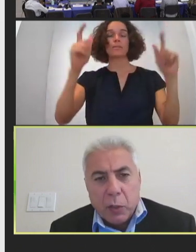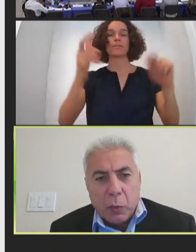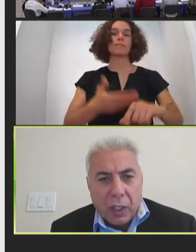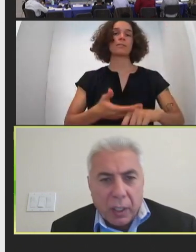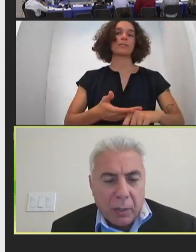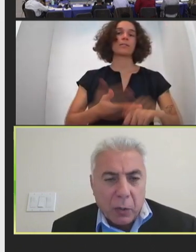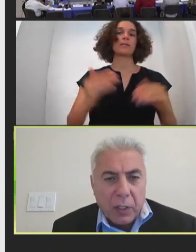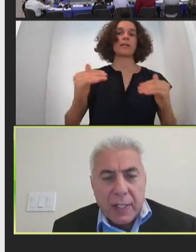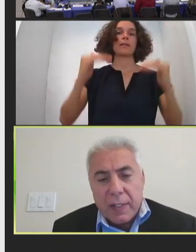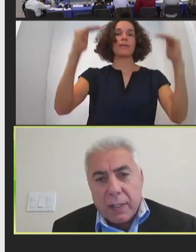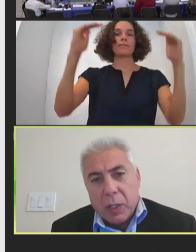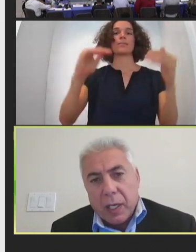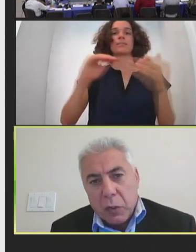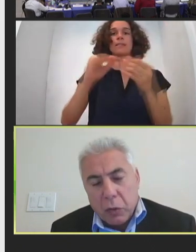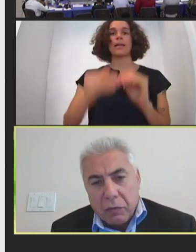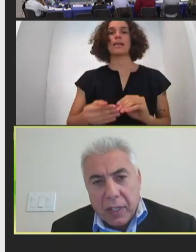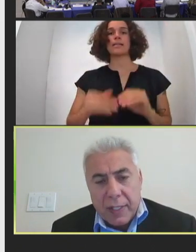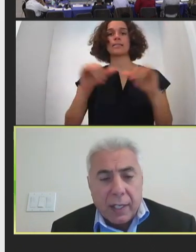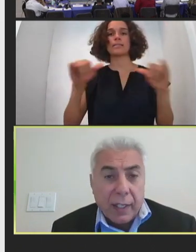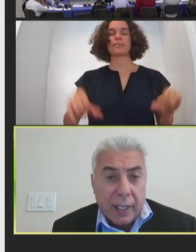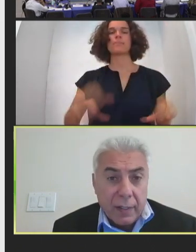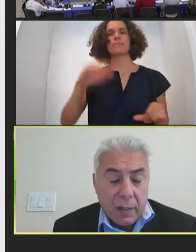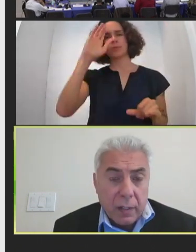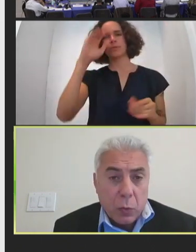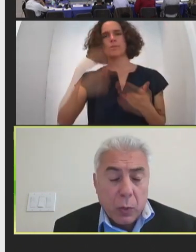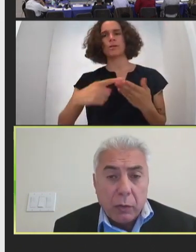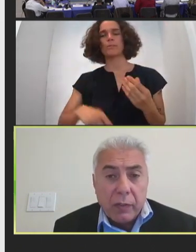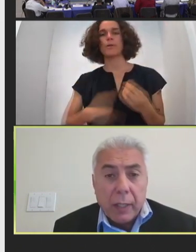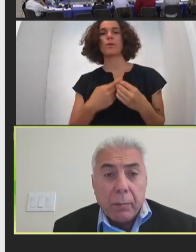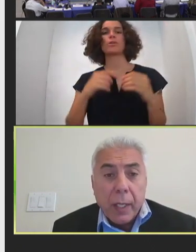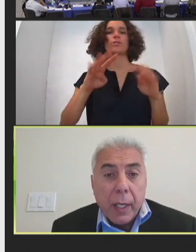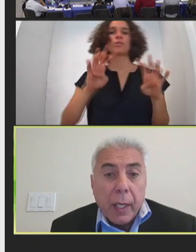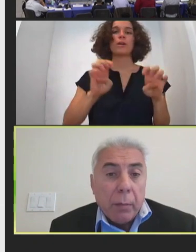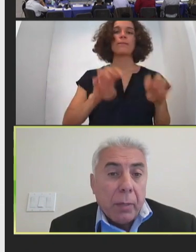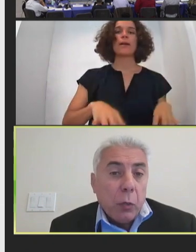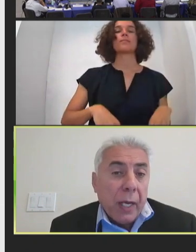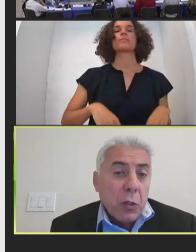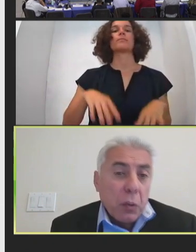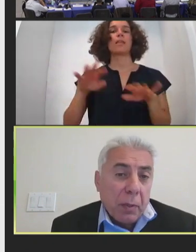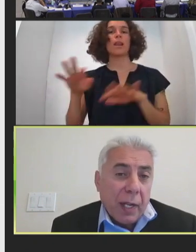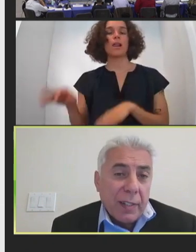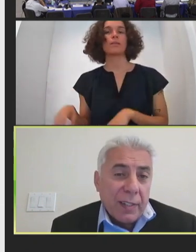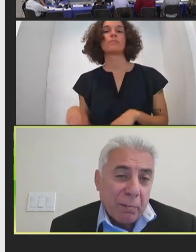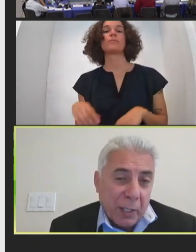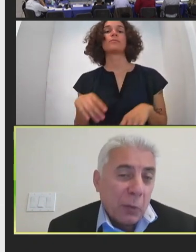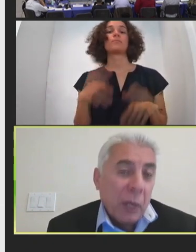we talk about this. We have surveys. NIS is one of them. But to my surprise -- somebody who ran